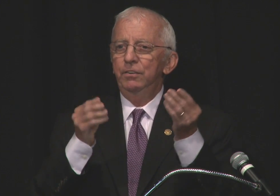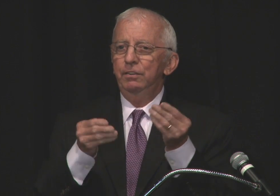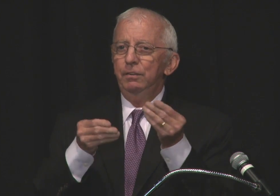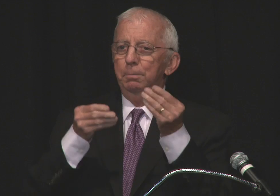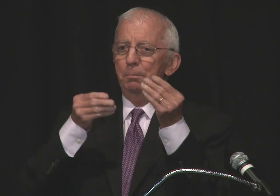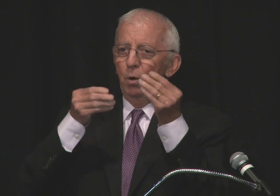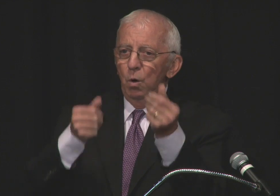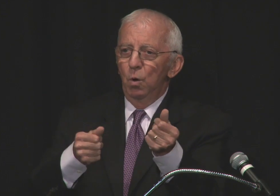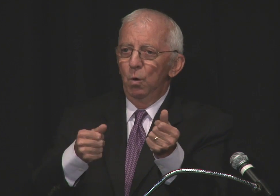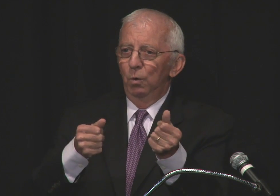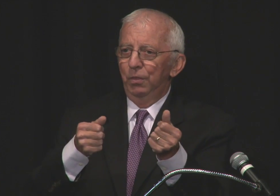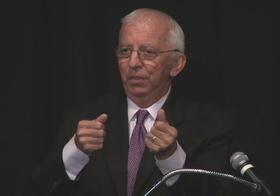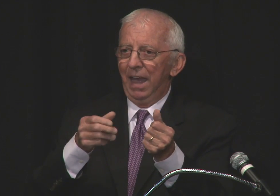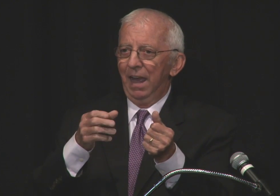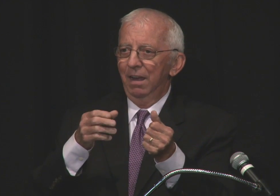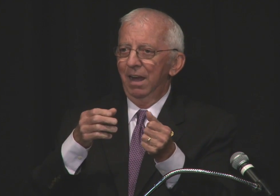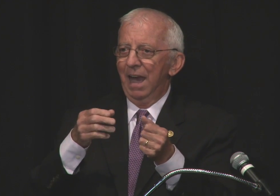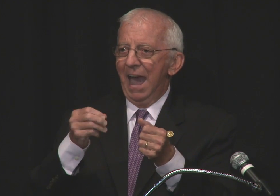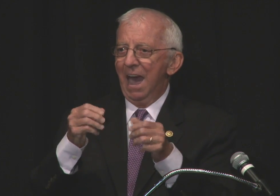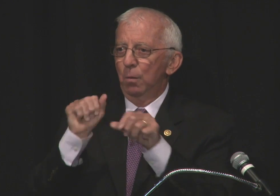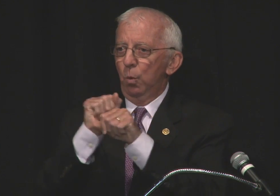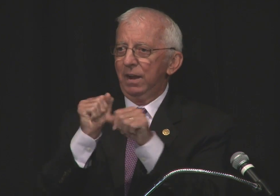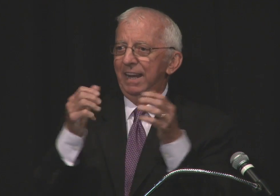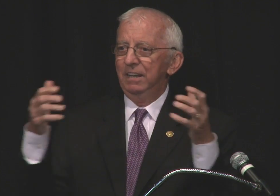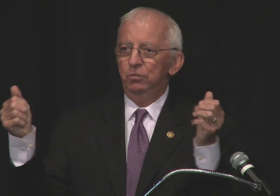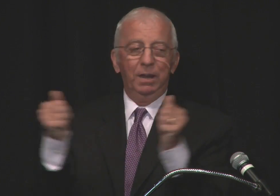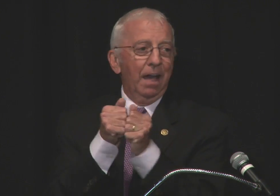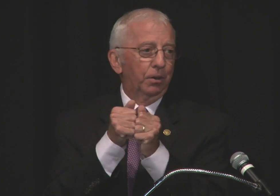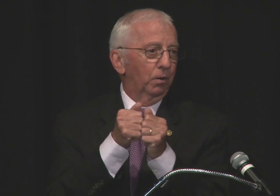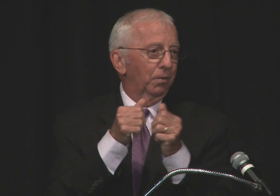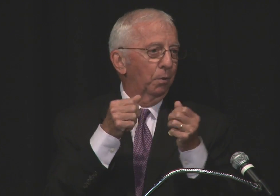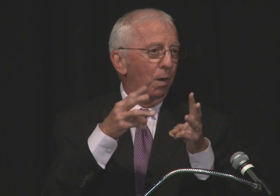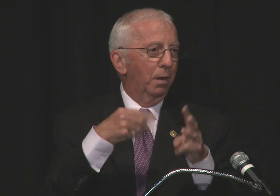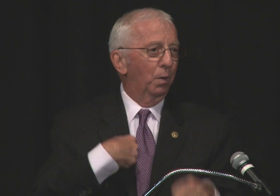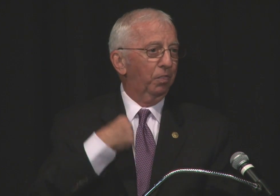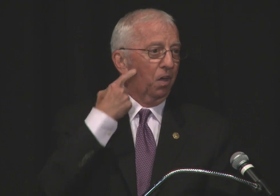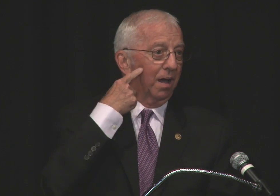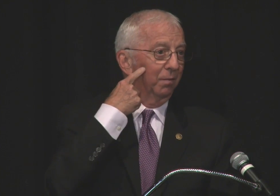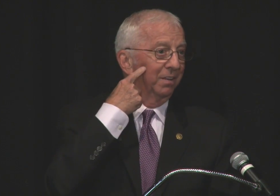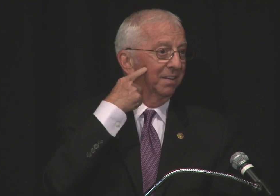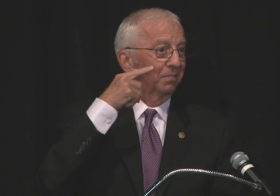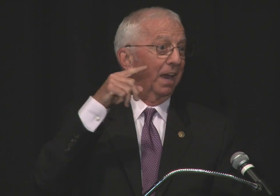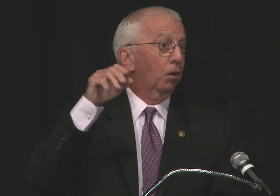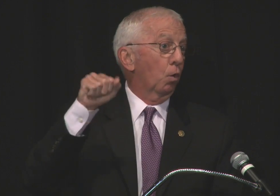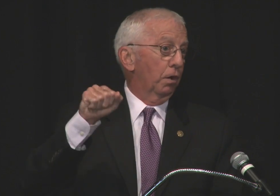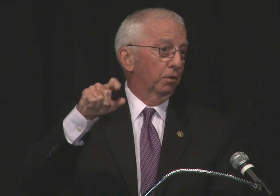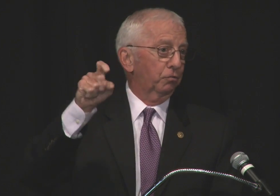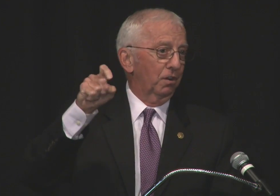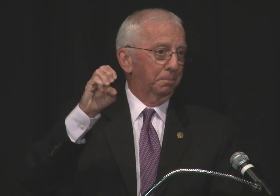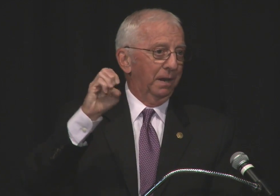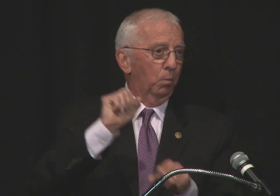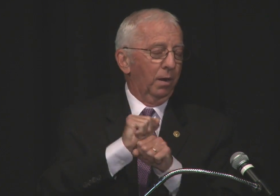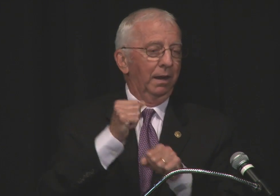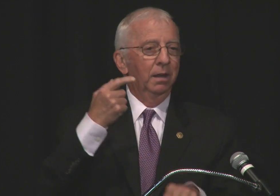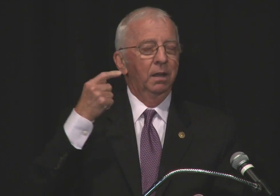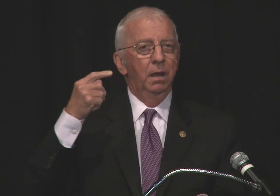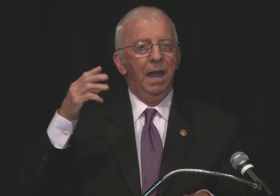smooth and working together the way we thought they could or should be working.